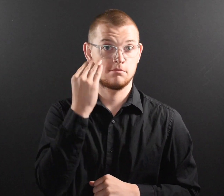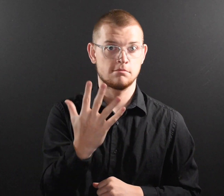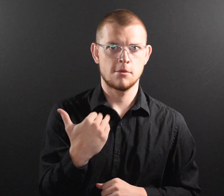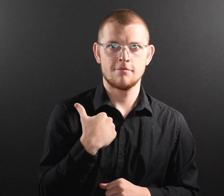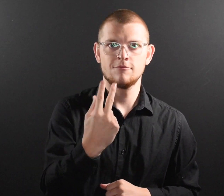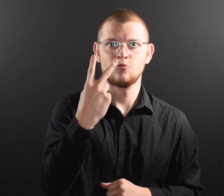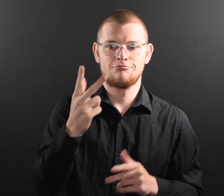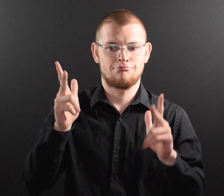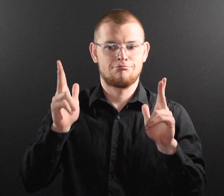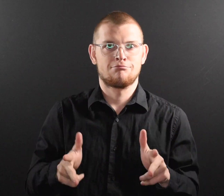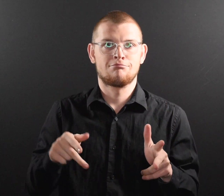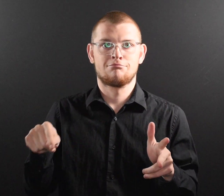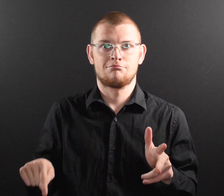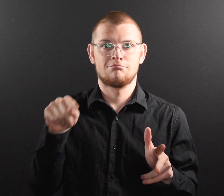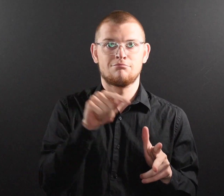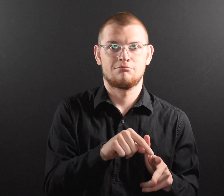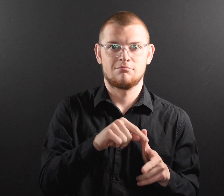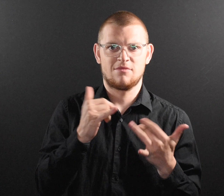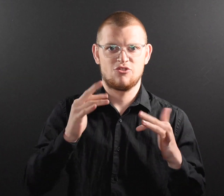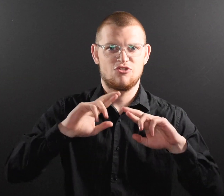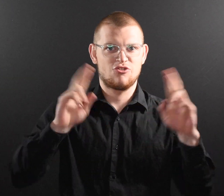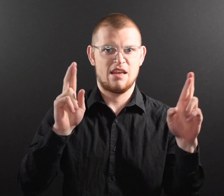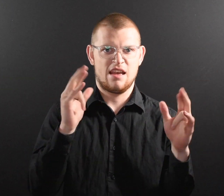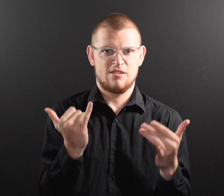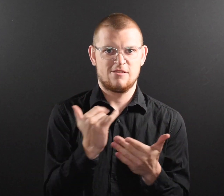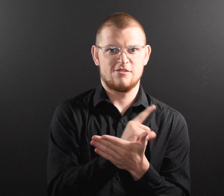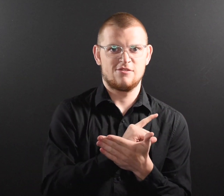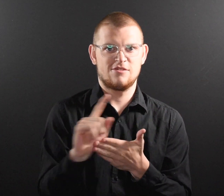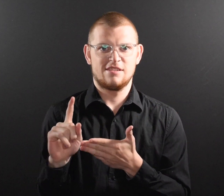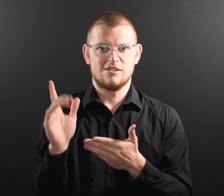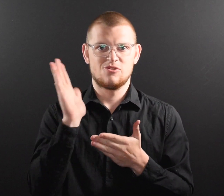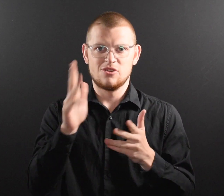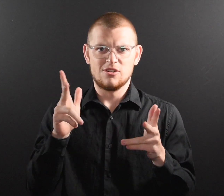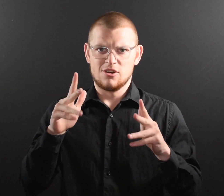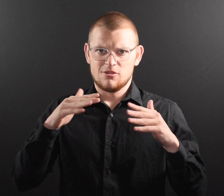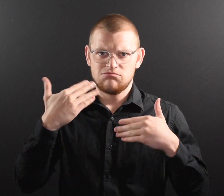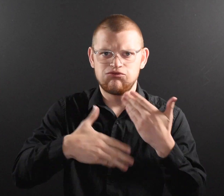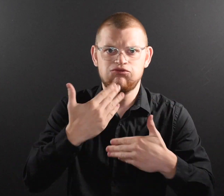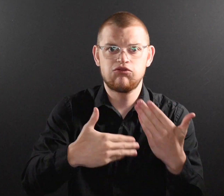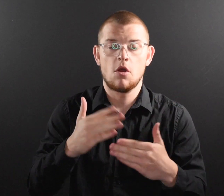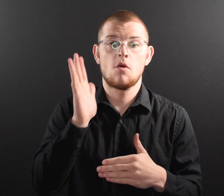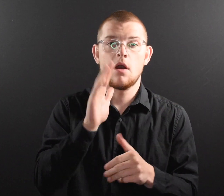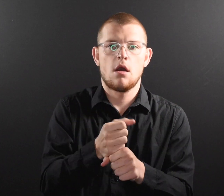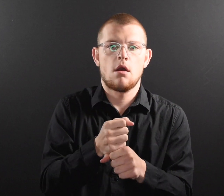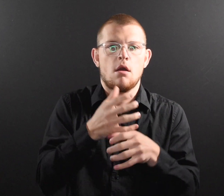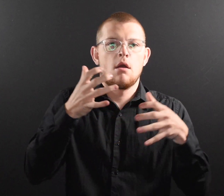Two mobile vaccination units will begin offering clinics this week and will scale up to six buses